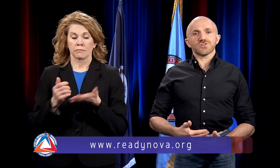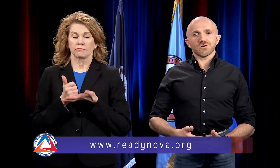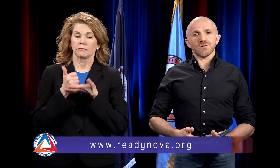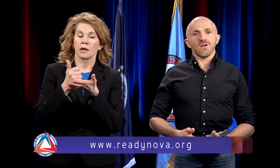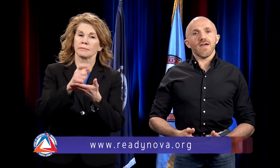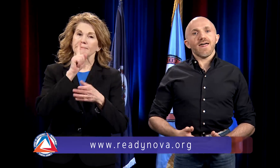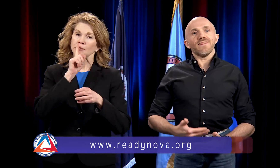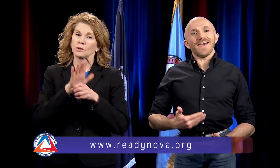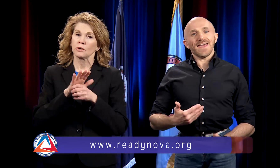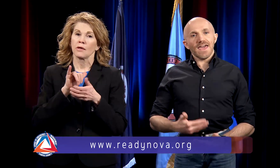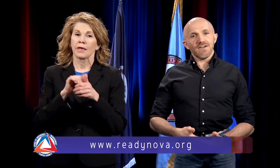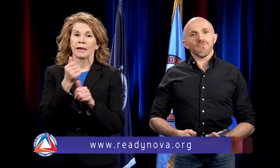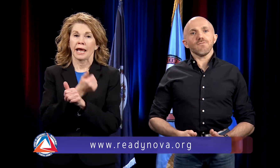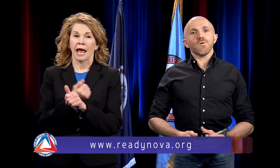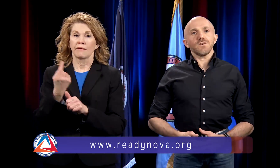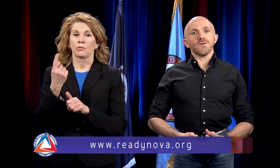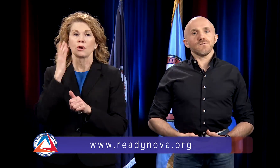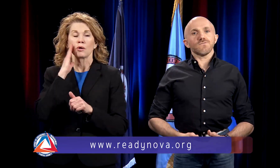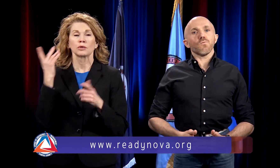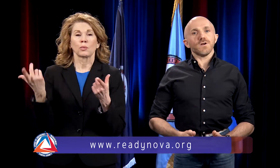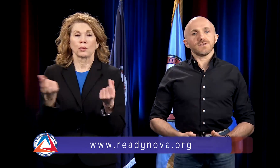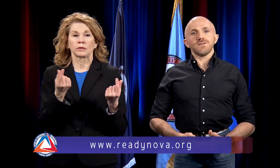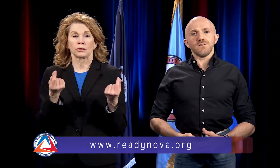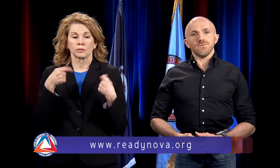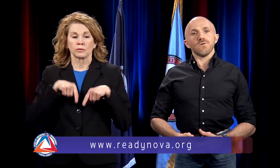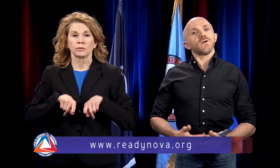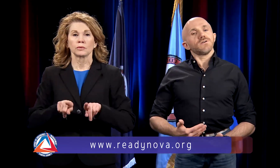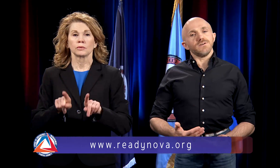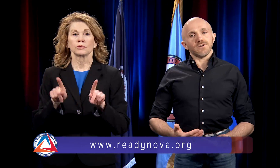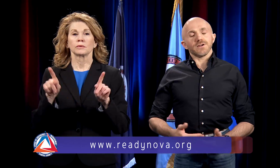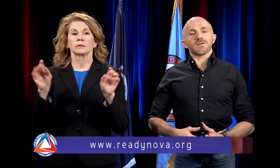assure that everyone knows what to do during an